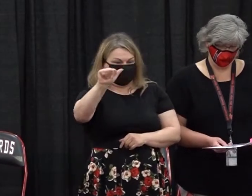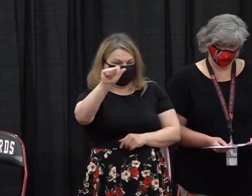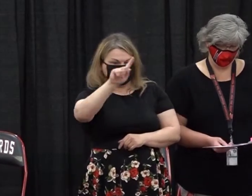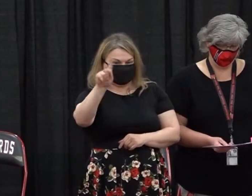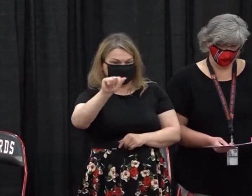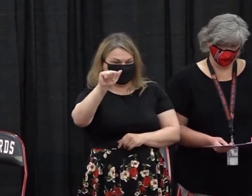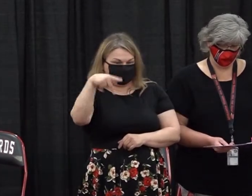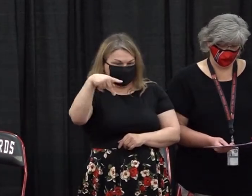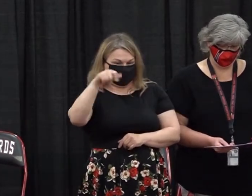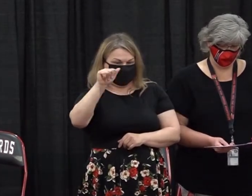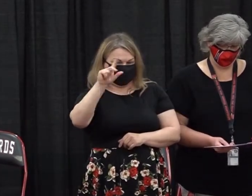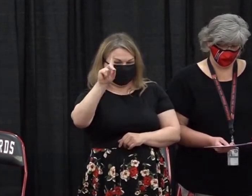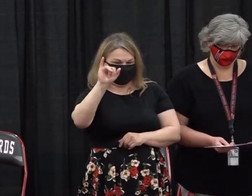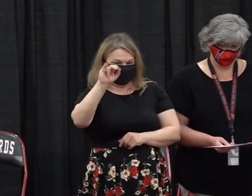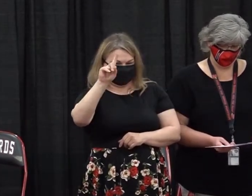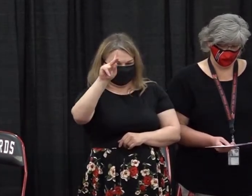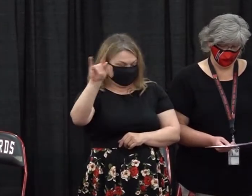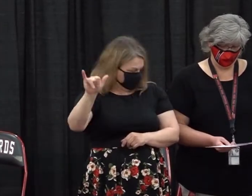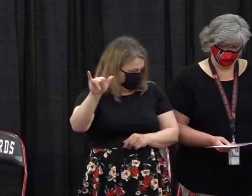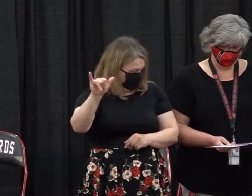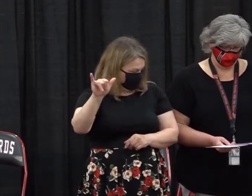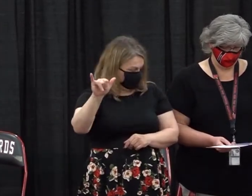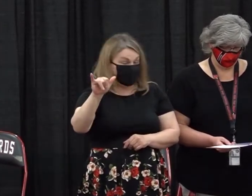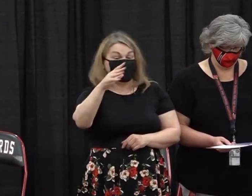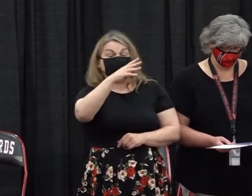The next student is Kaela Zapadinsky.